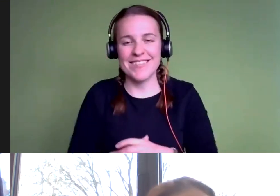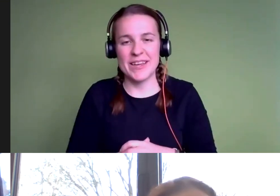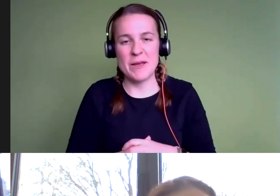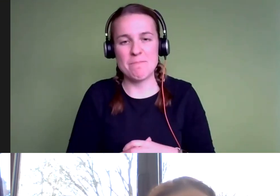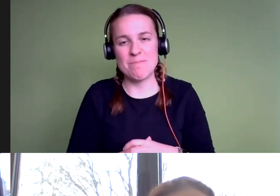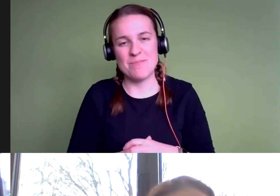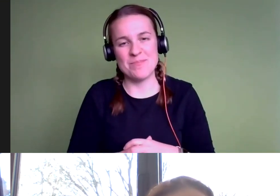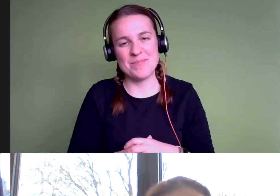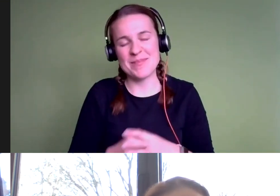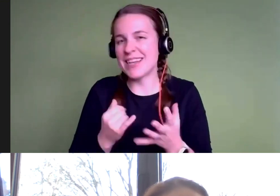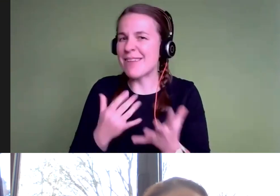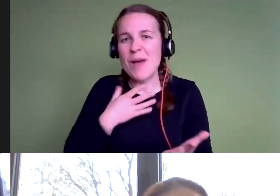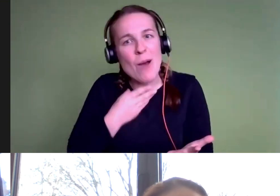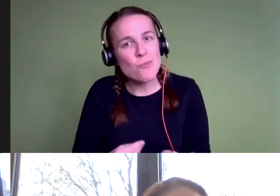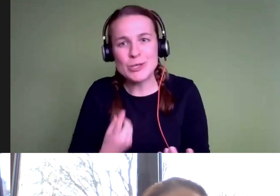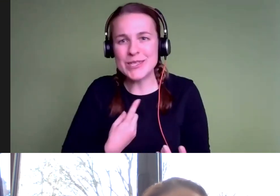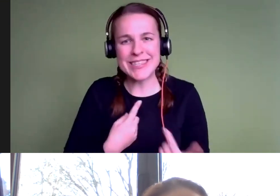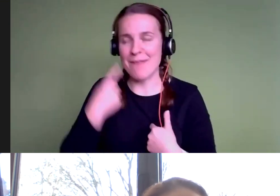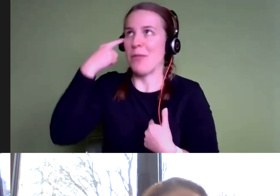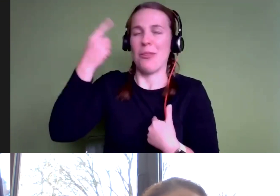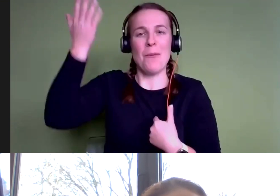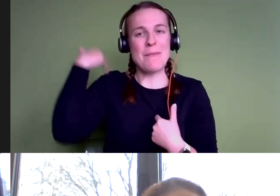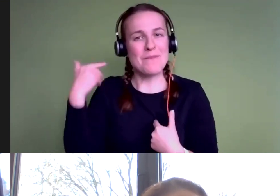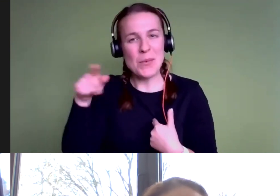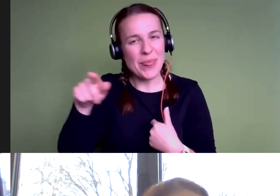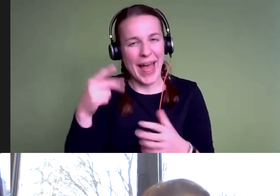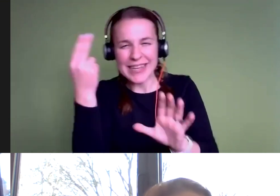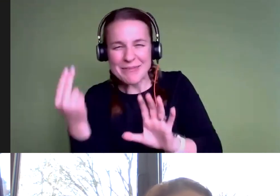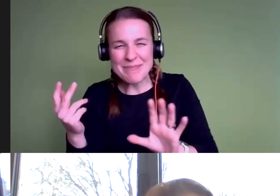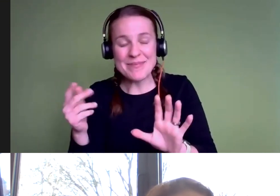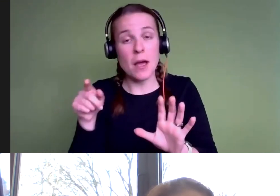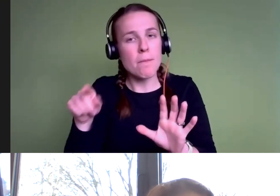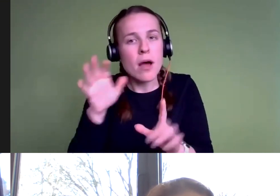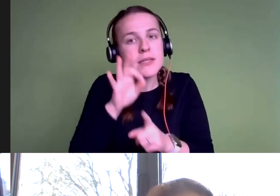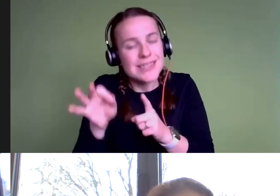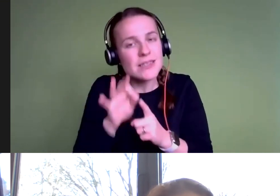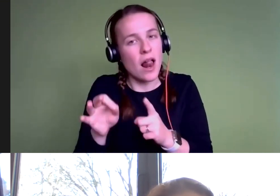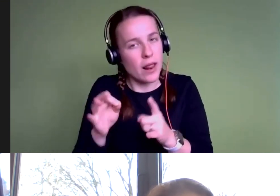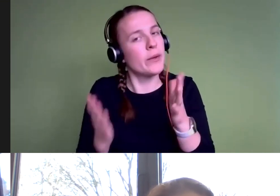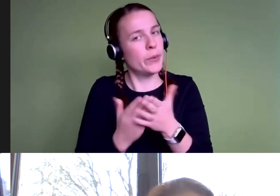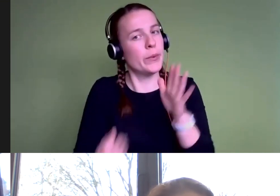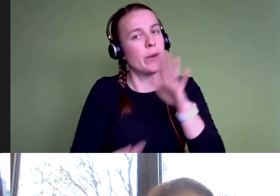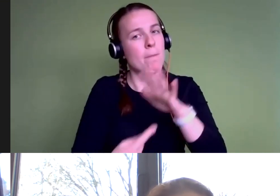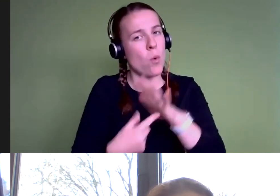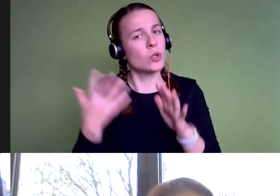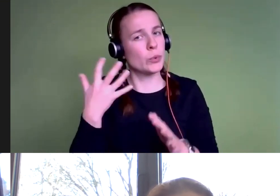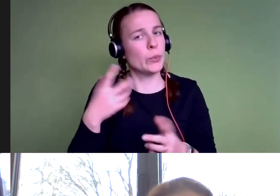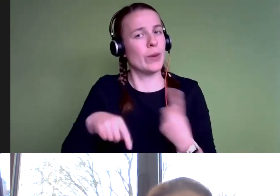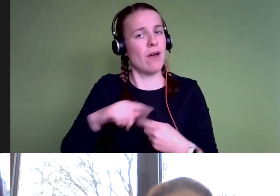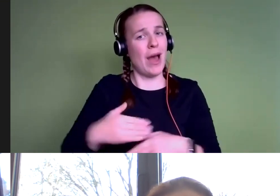for the different tools that you would be using in the garden. Your watering can display, I was just really excited about